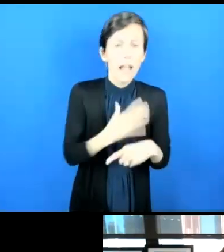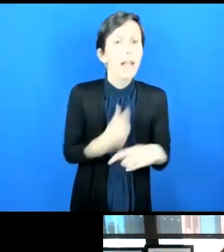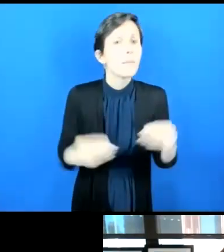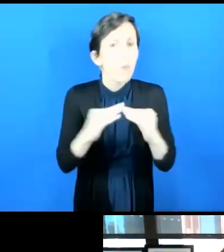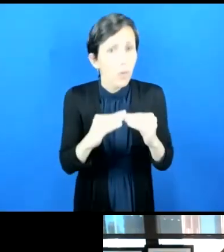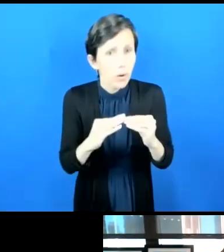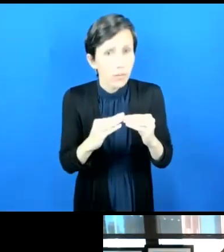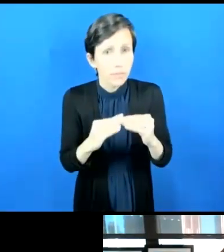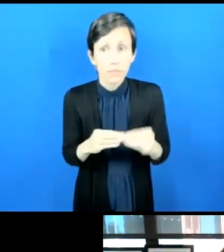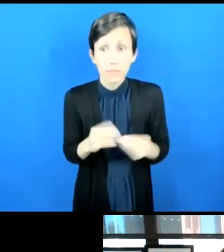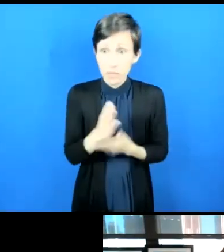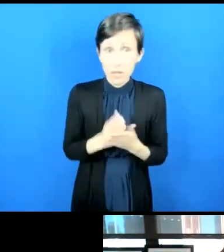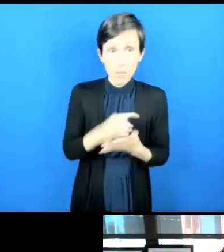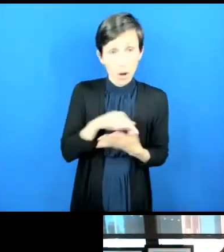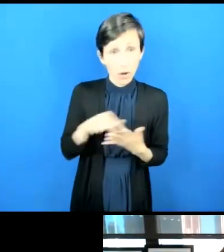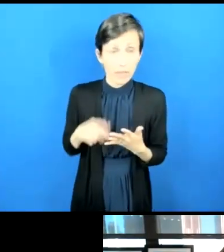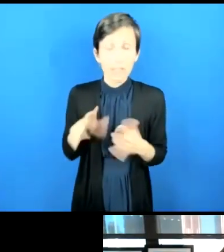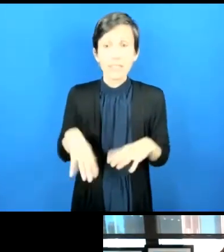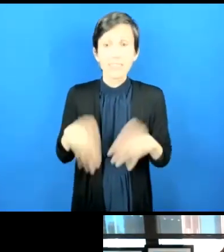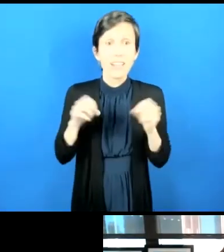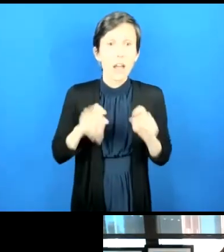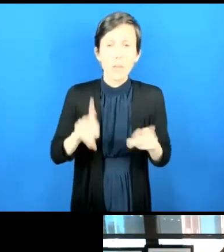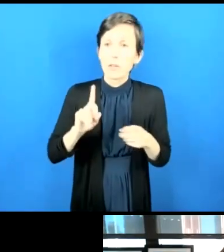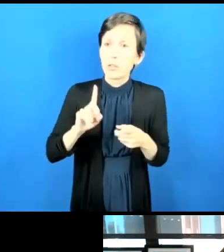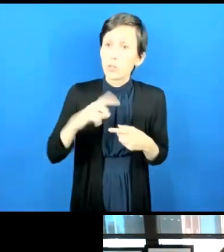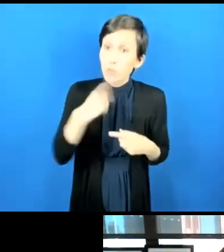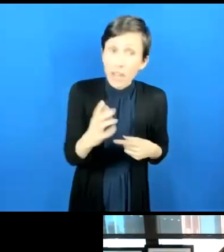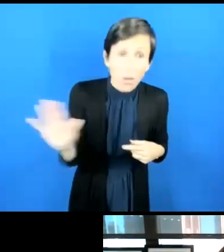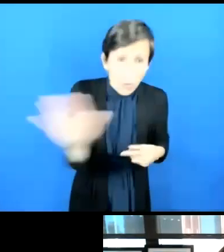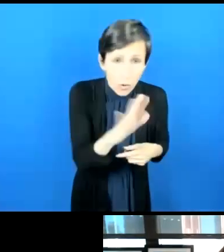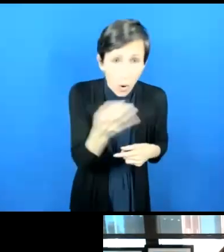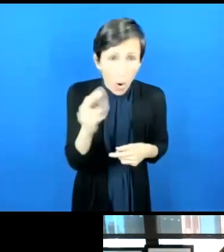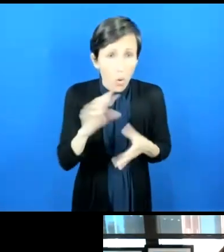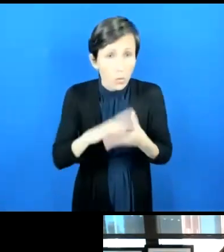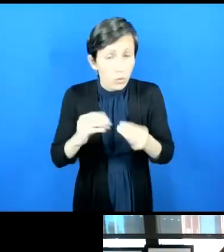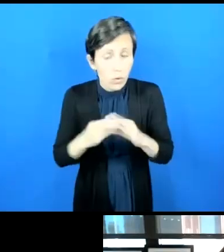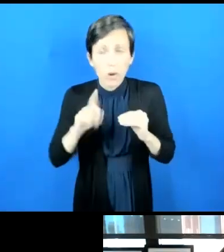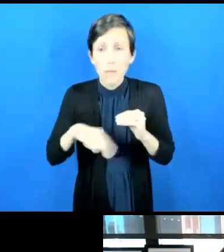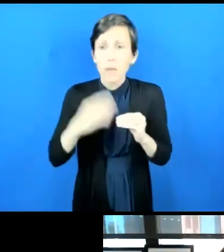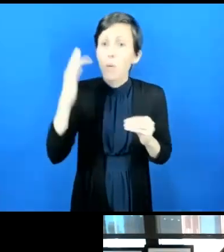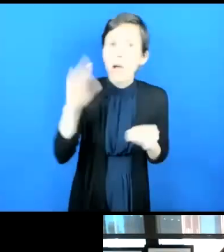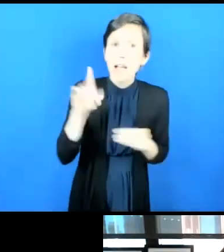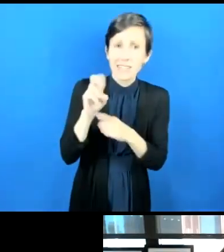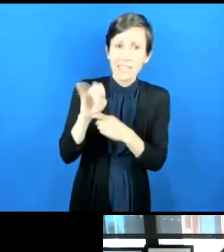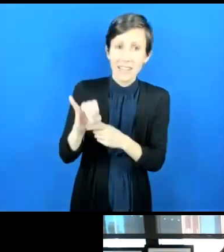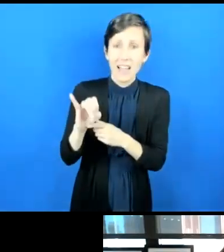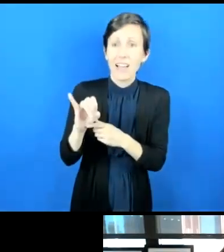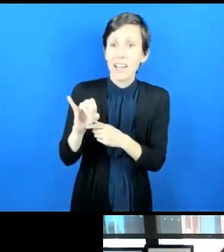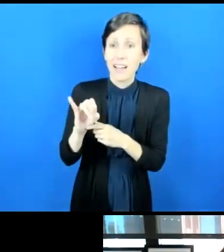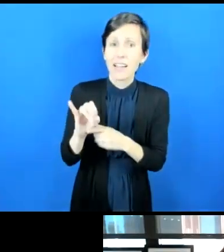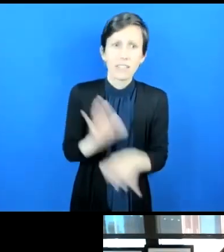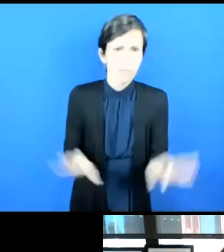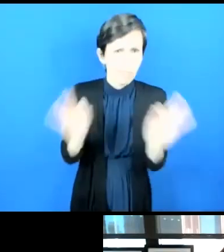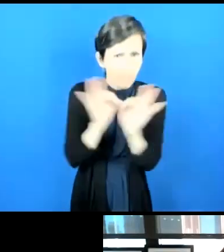and part of this is taking the opportunity to tell your own stories about why diversity, equity, and inclusion matters so much to you